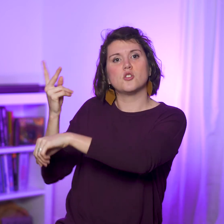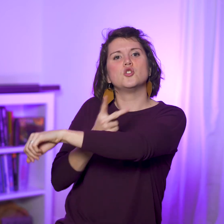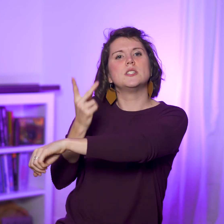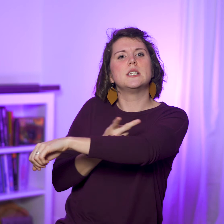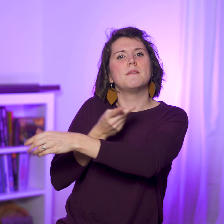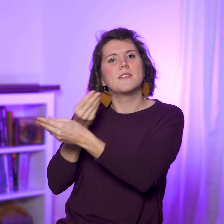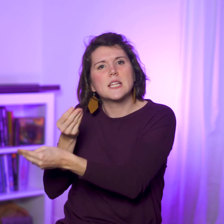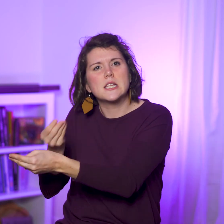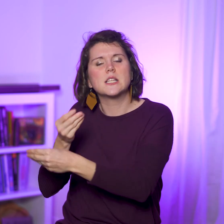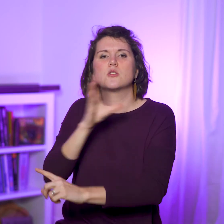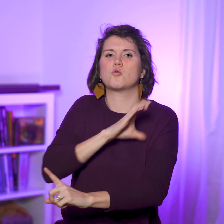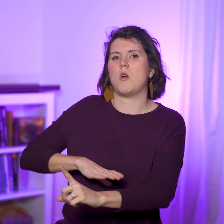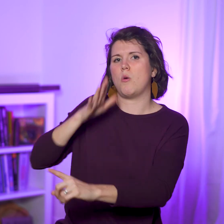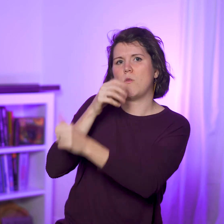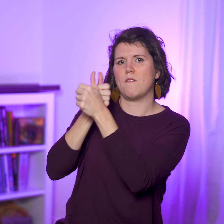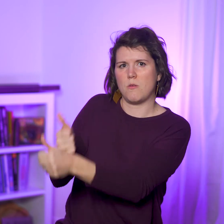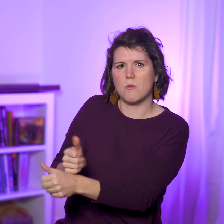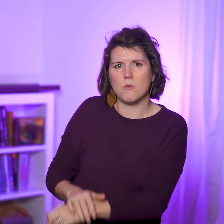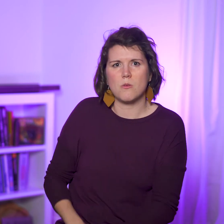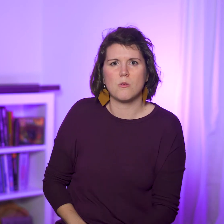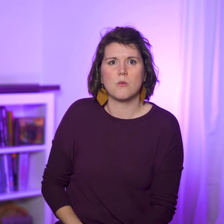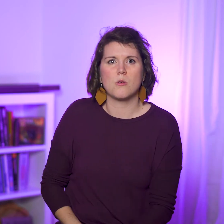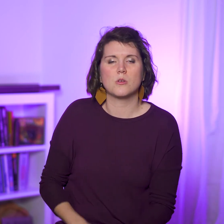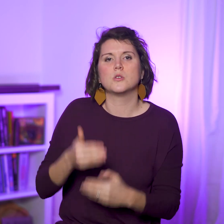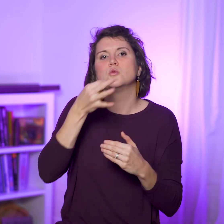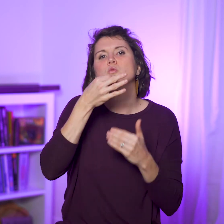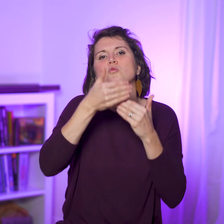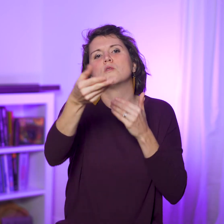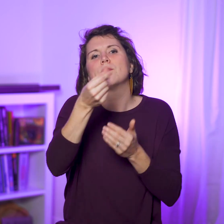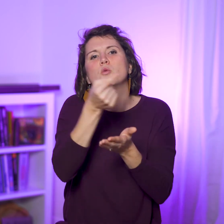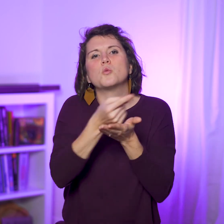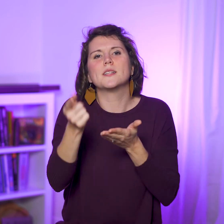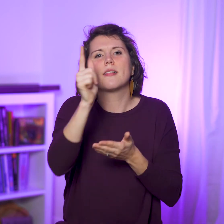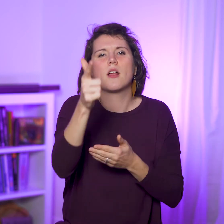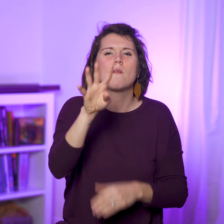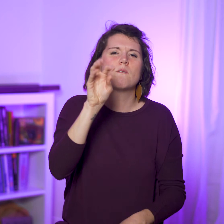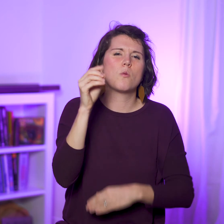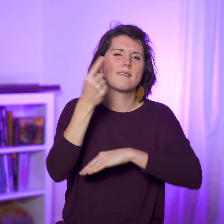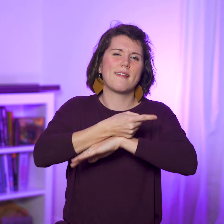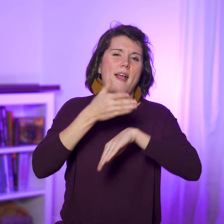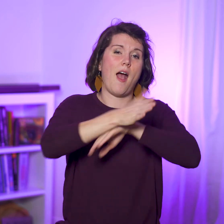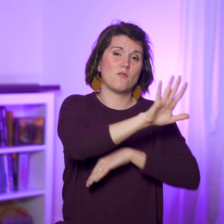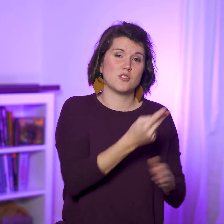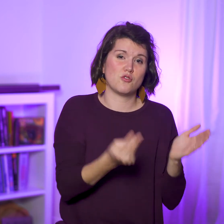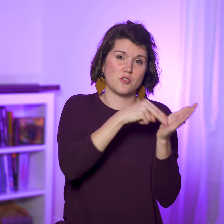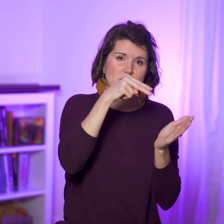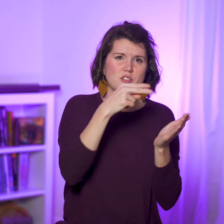sheep feeding and Christ following. A few weeks later, forty days after His resurrection,